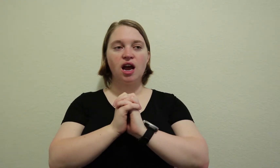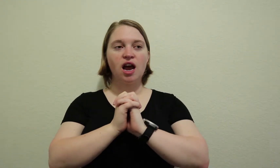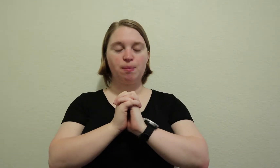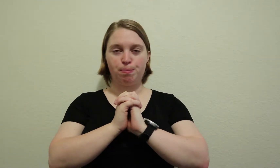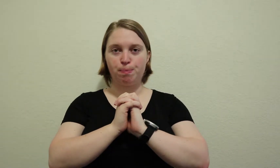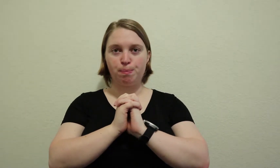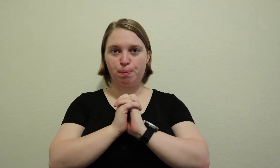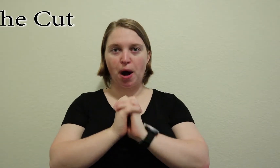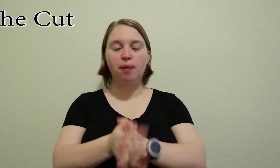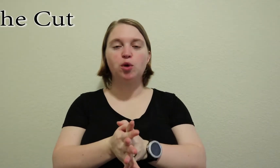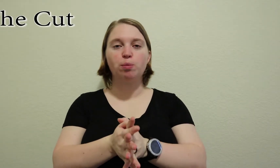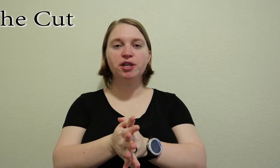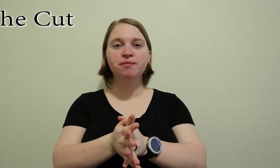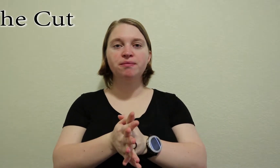It popped open